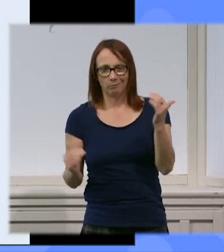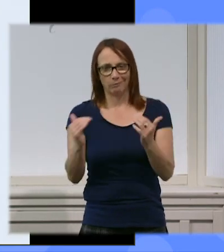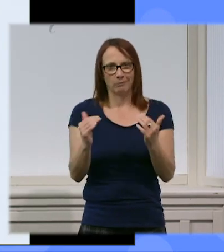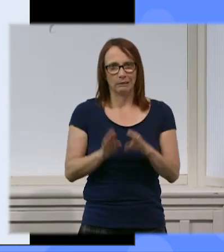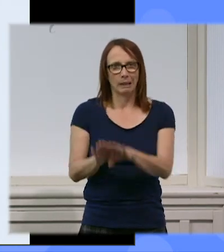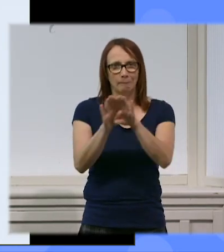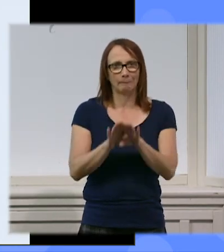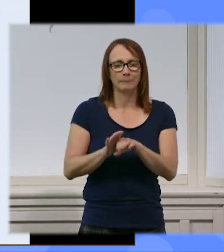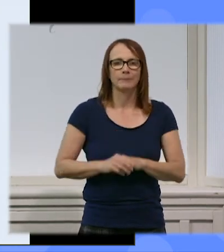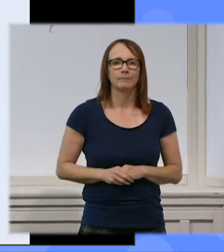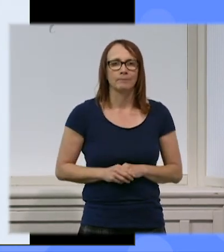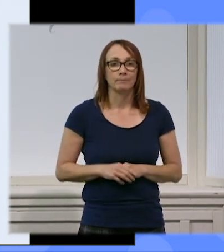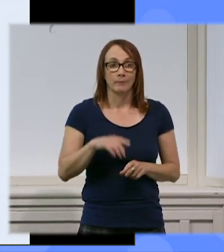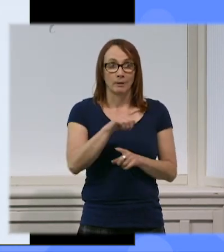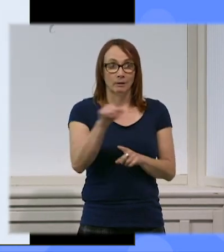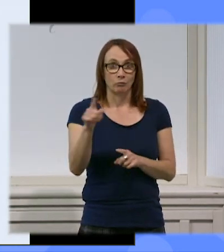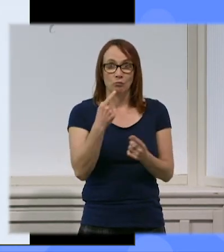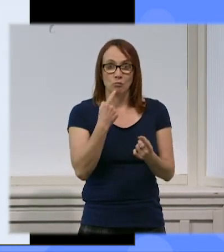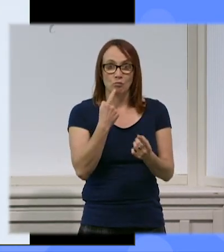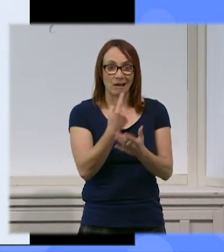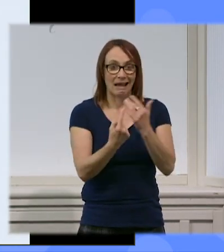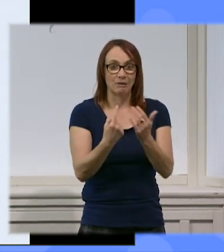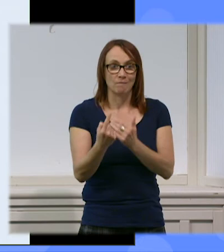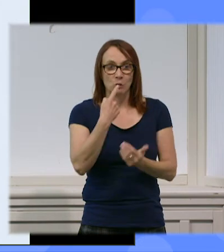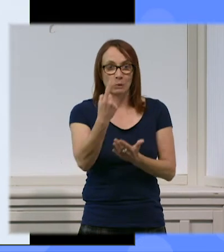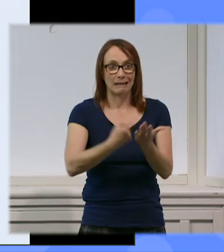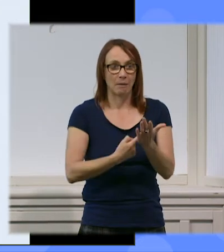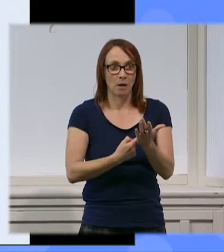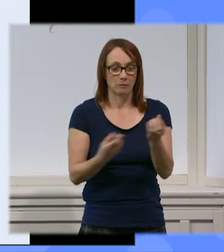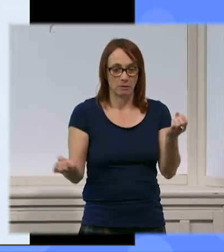individual statements you put forward last time I was really struck by the